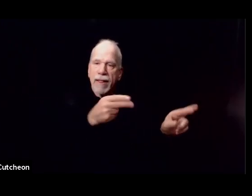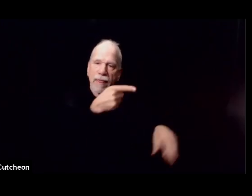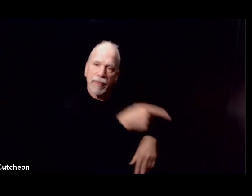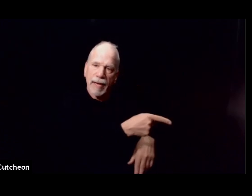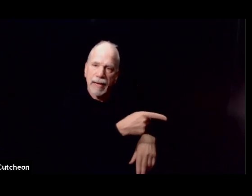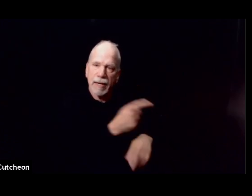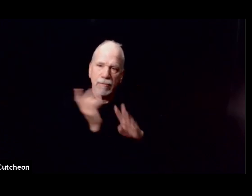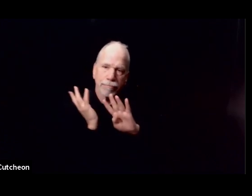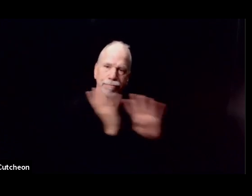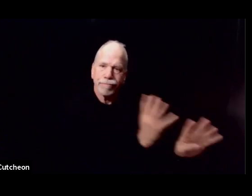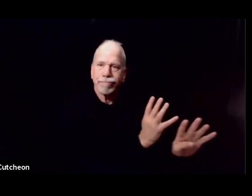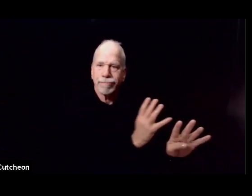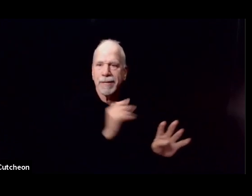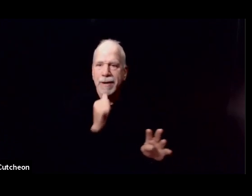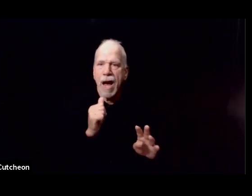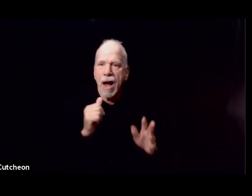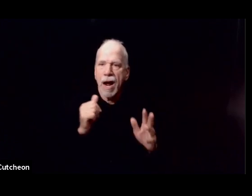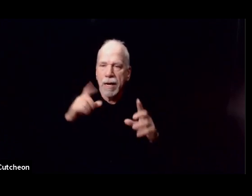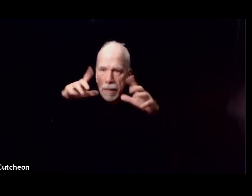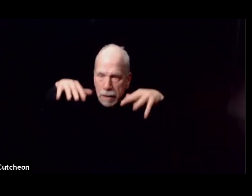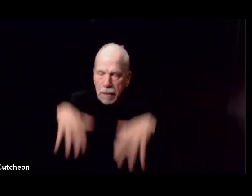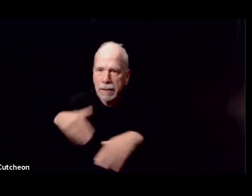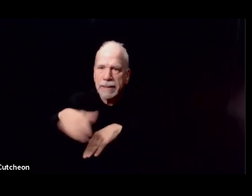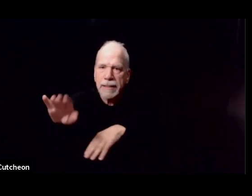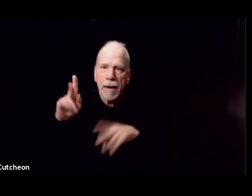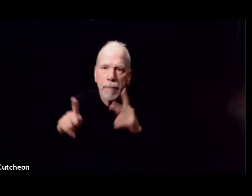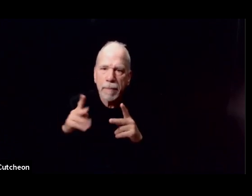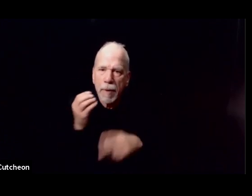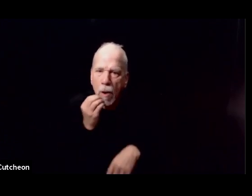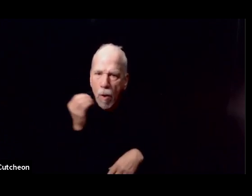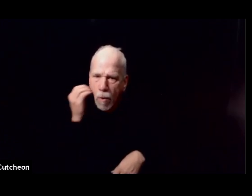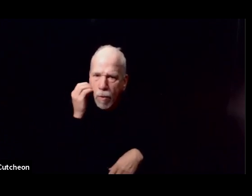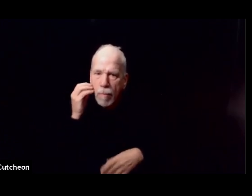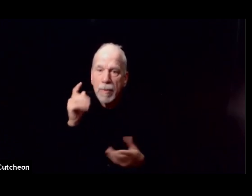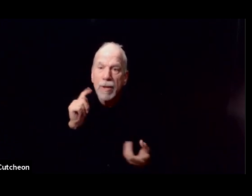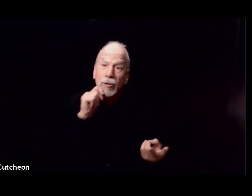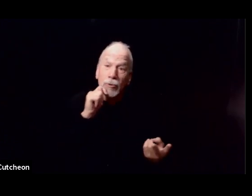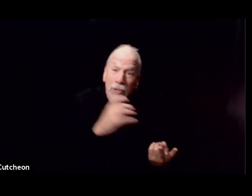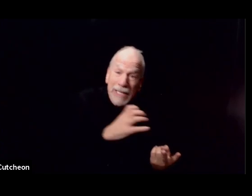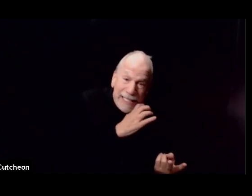Minnesota area to help unburden those facilities so really continuing to use that coordination